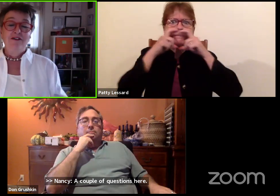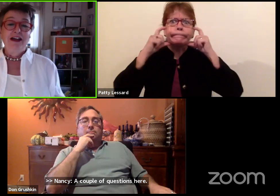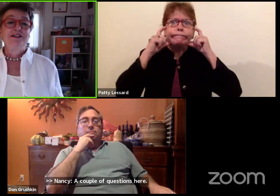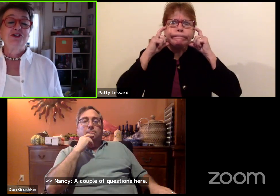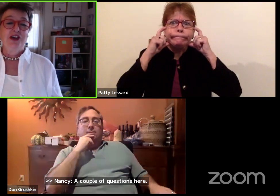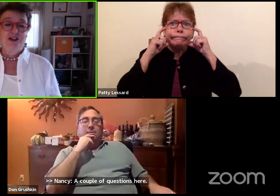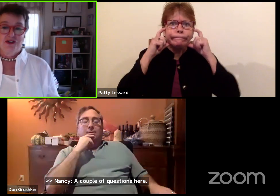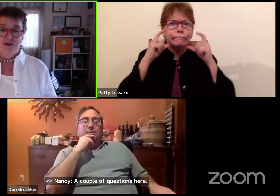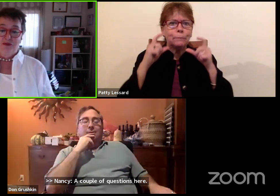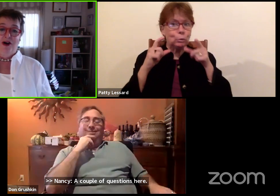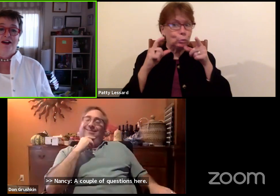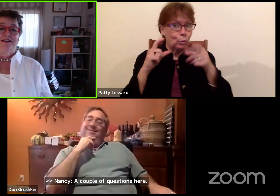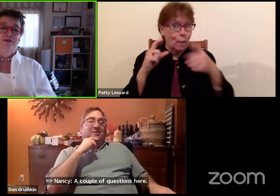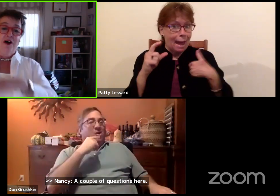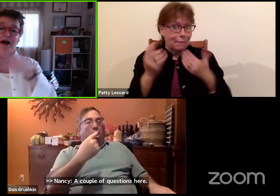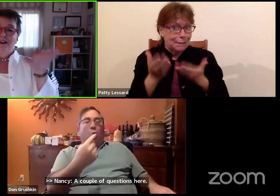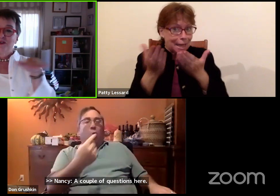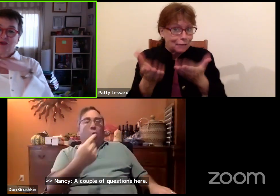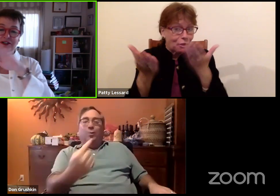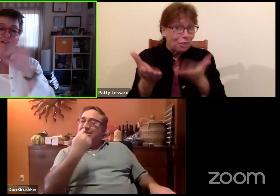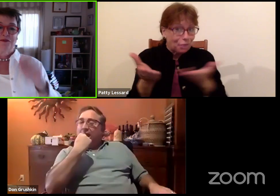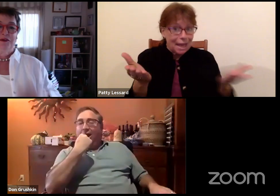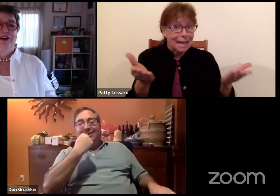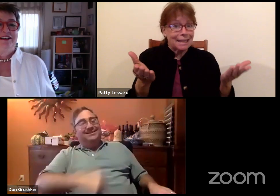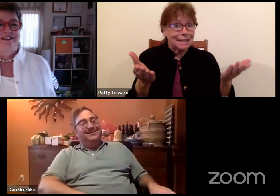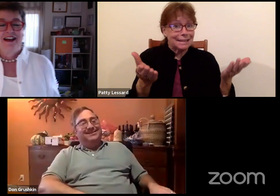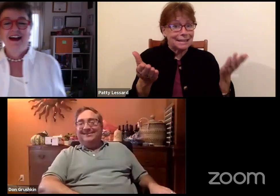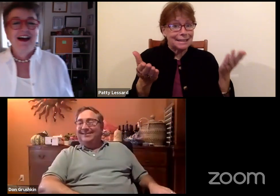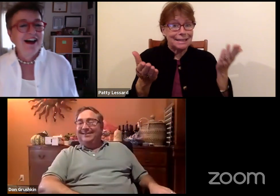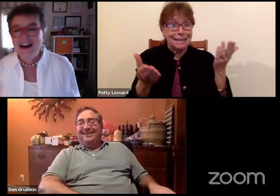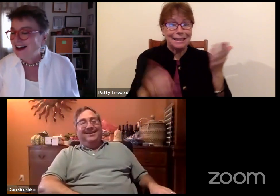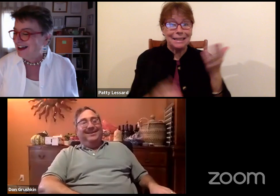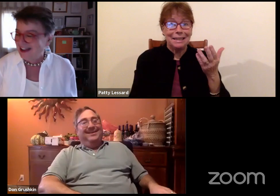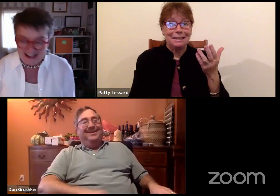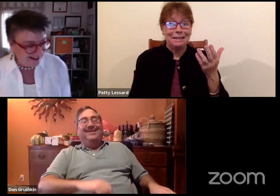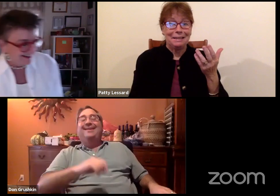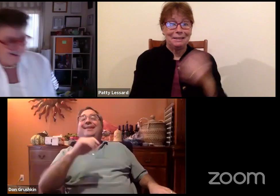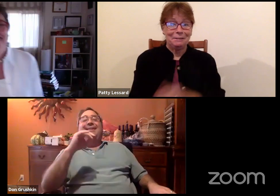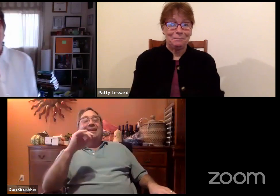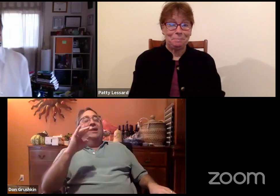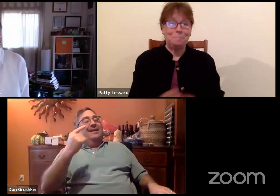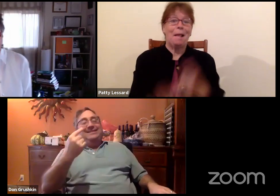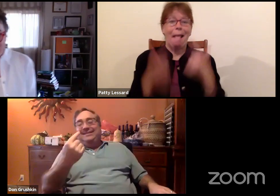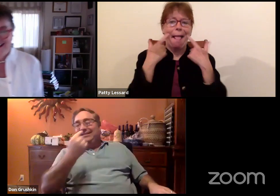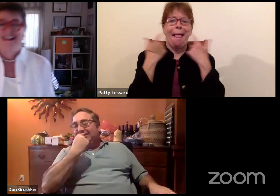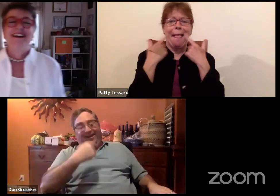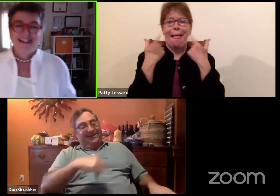≫ Nancy: A couple of questions here. Karla, I'm going to read your question which says how